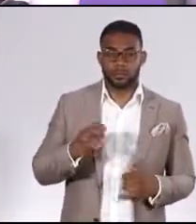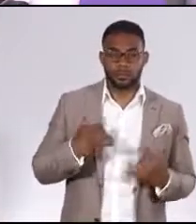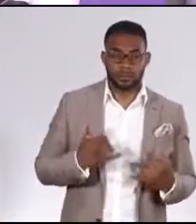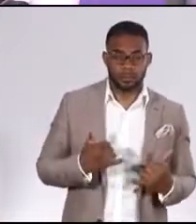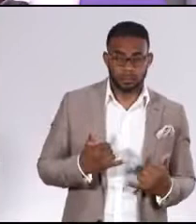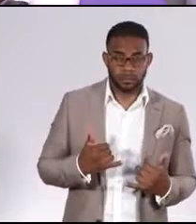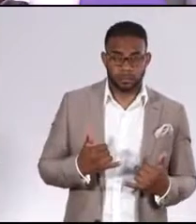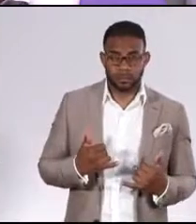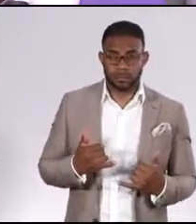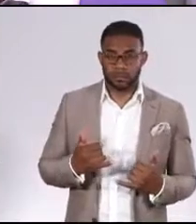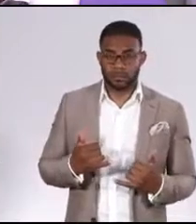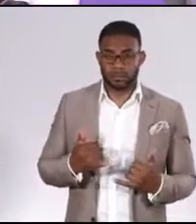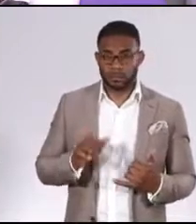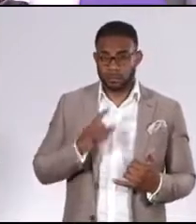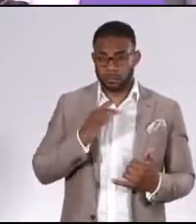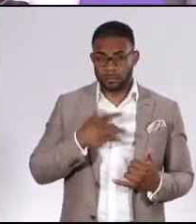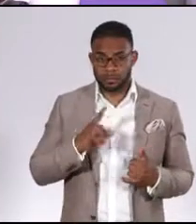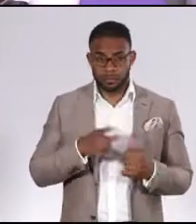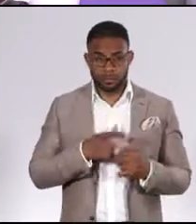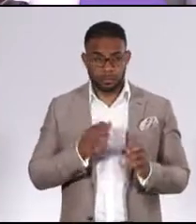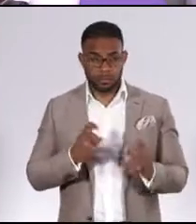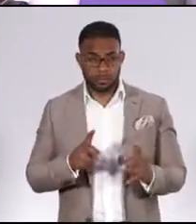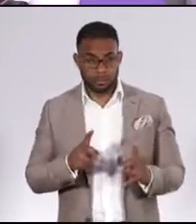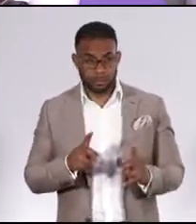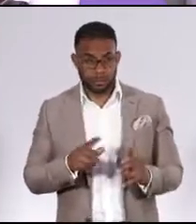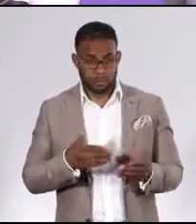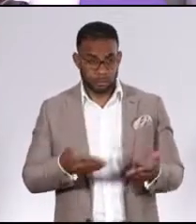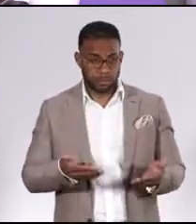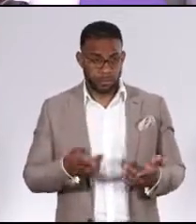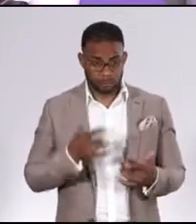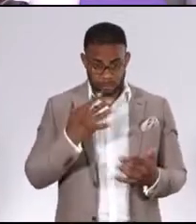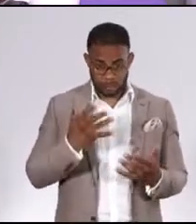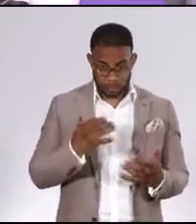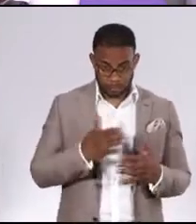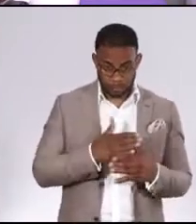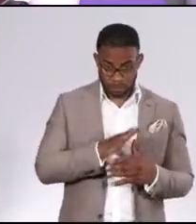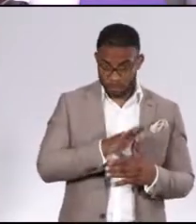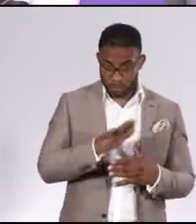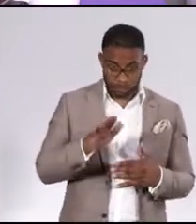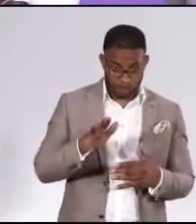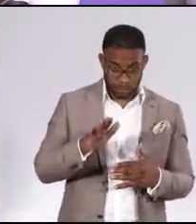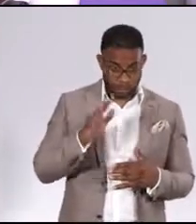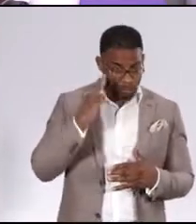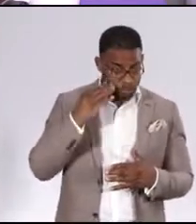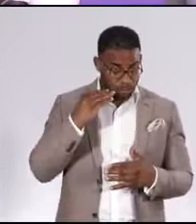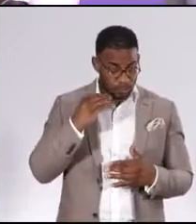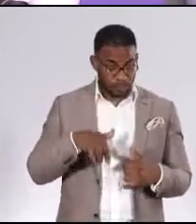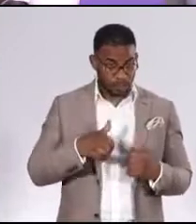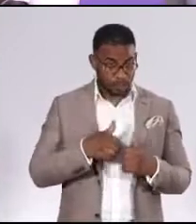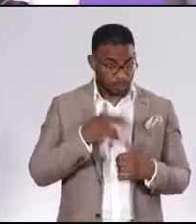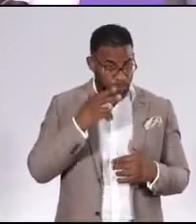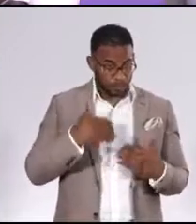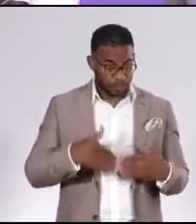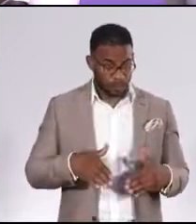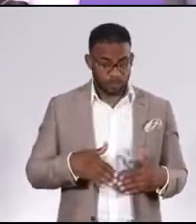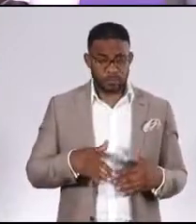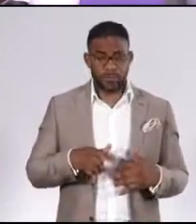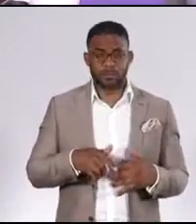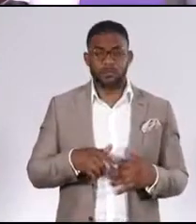um so This is my first opportunity to invite you, if you'd like to share your experience living with hearing loss to call in by phone.